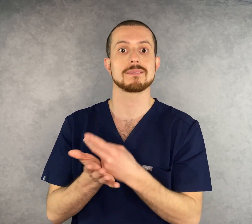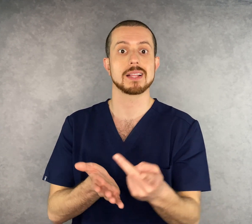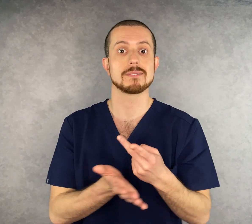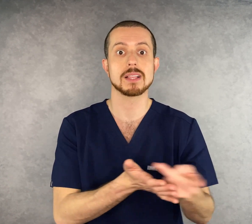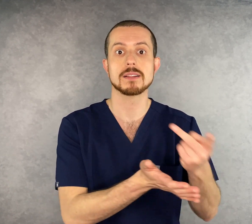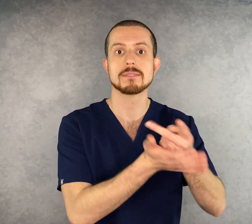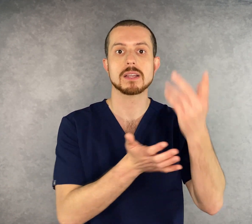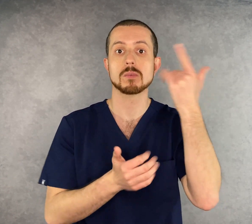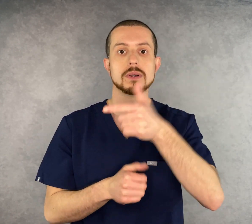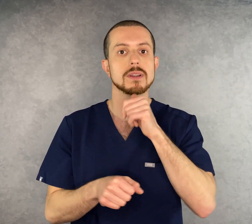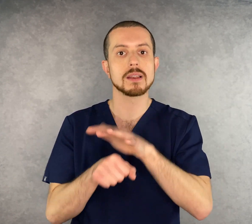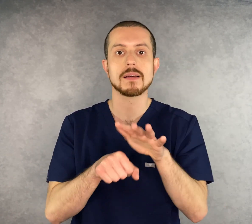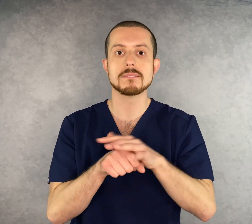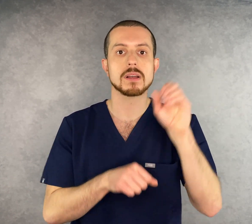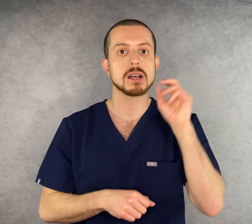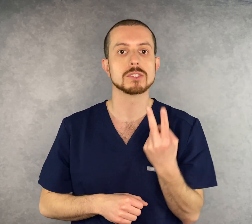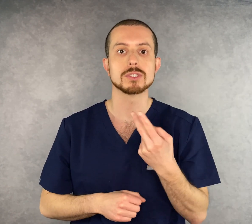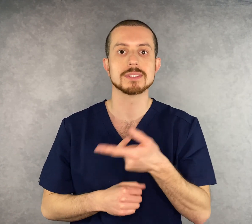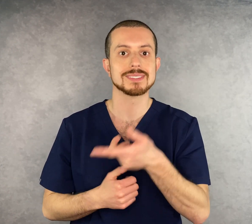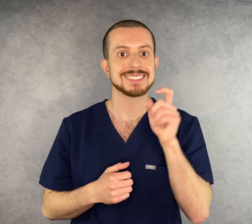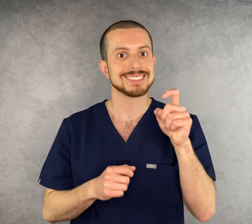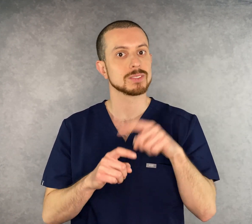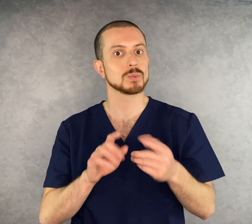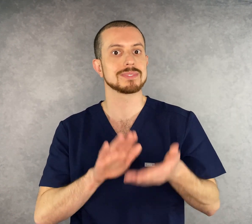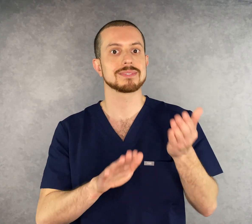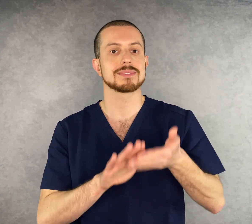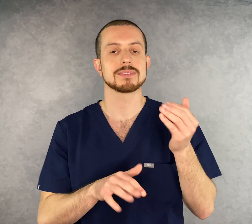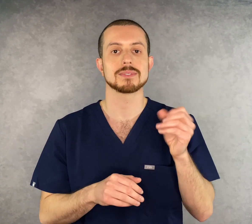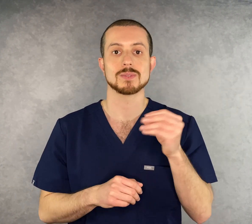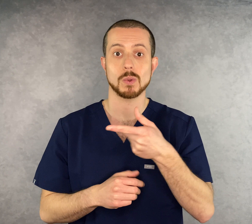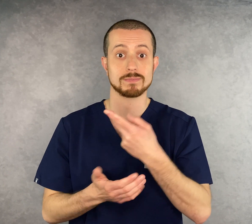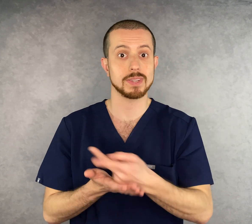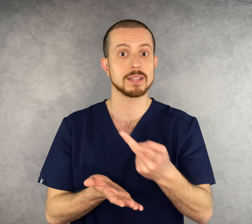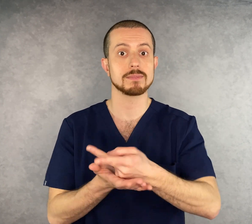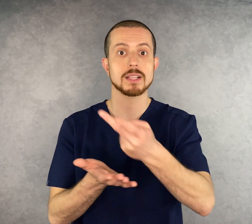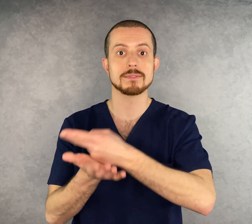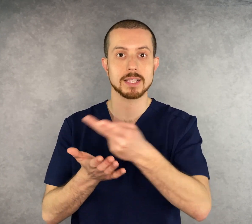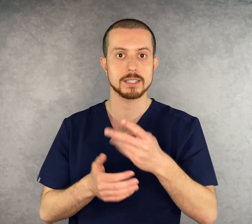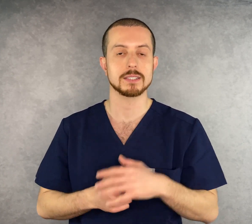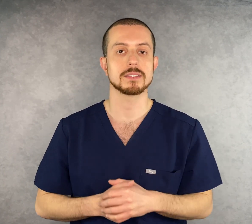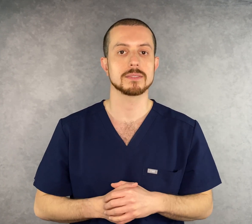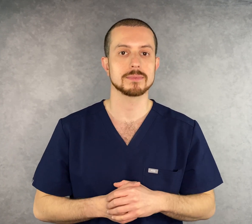able to get the oxygen they need to work. So, they will all start failing.